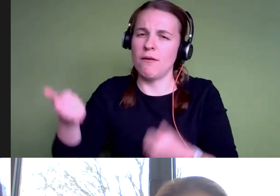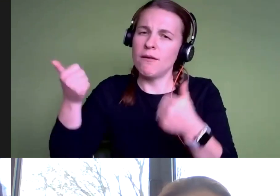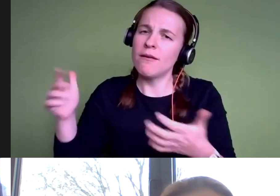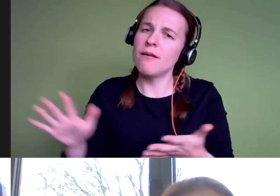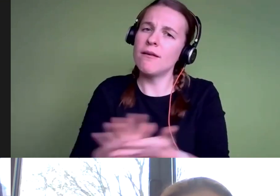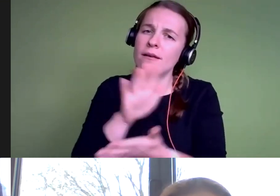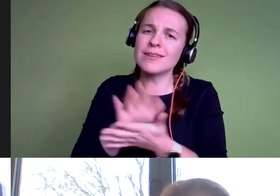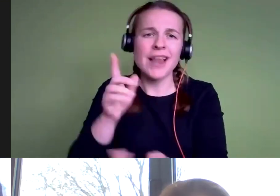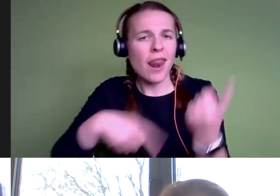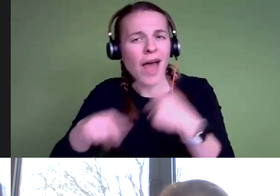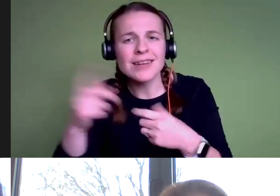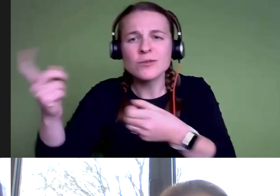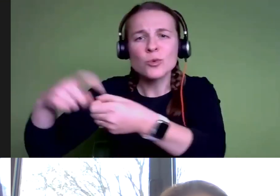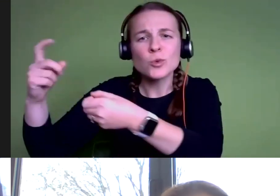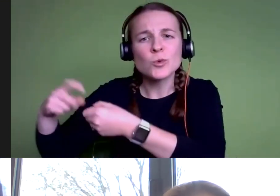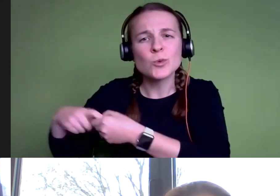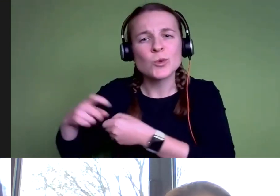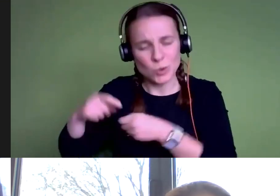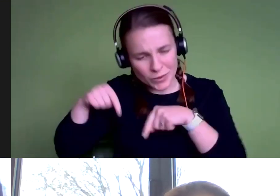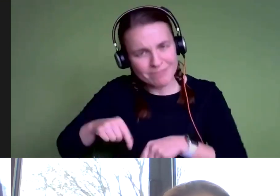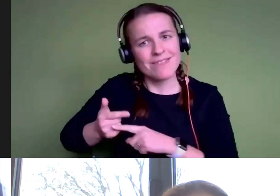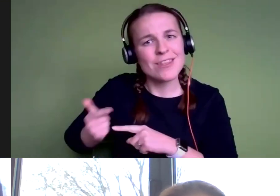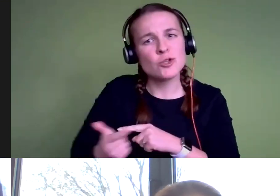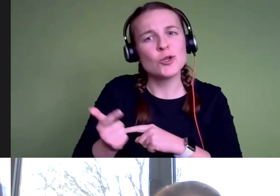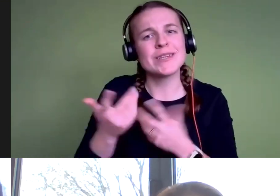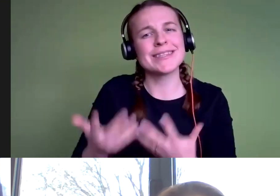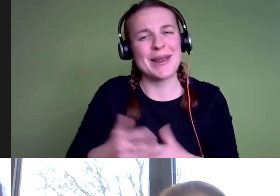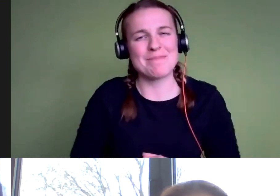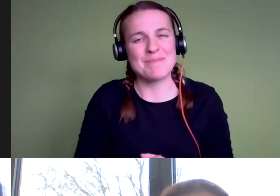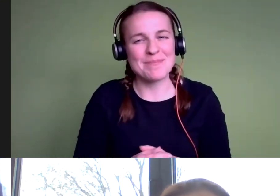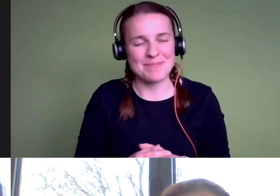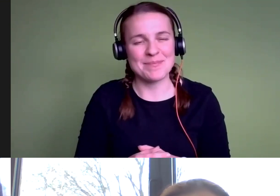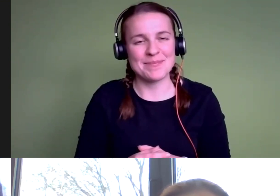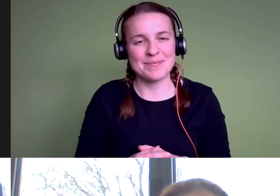you Alex.